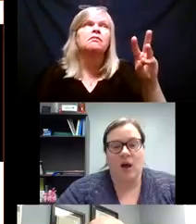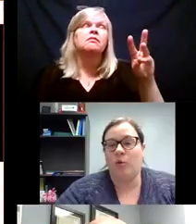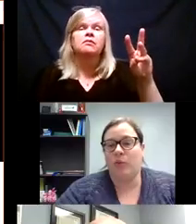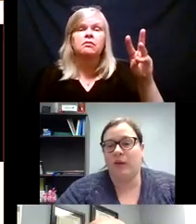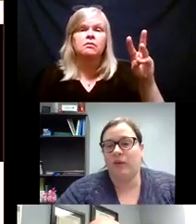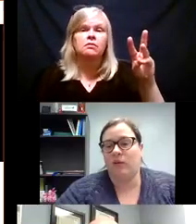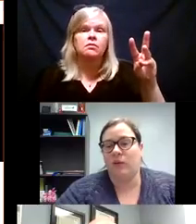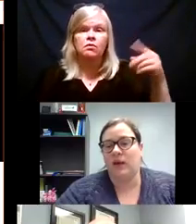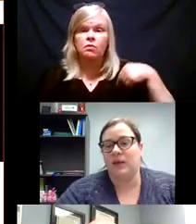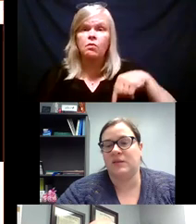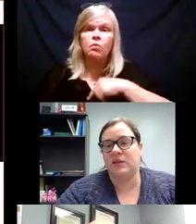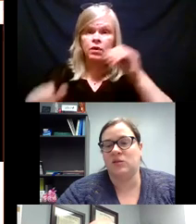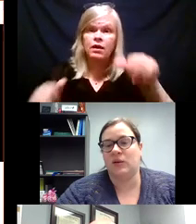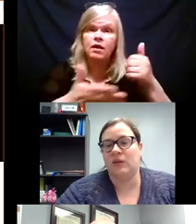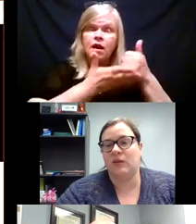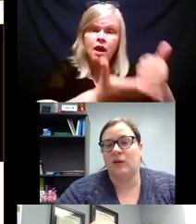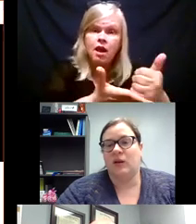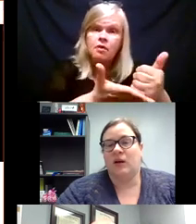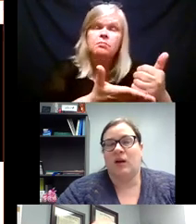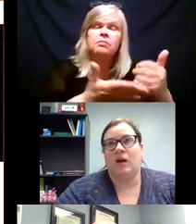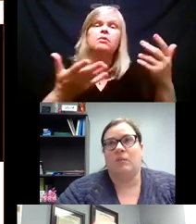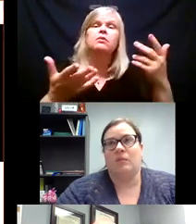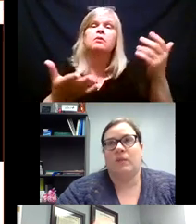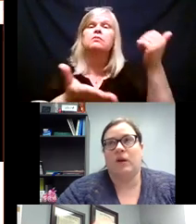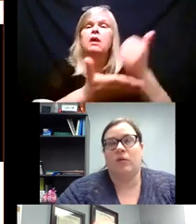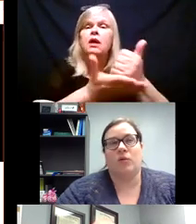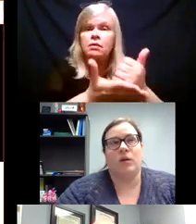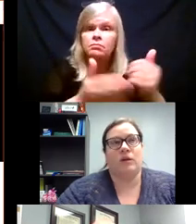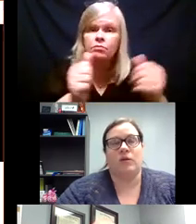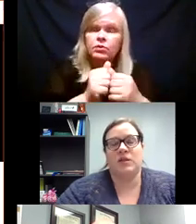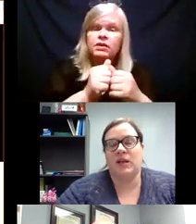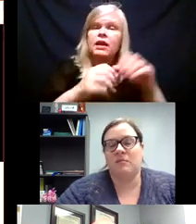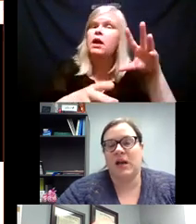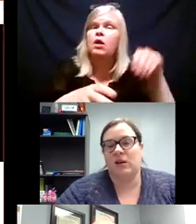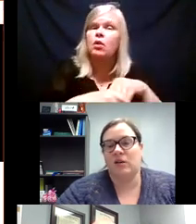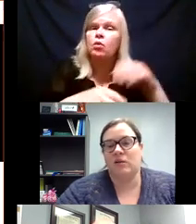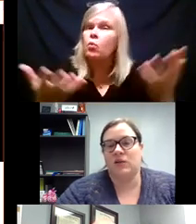HELP WITH, WE CAN ASSIST WITH, INCLUDE LANDLORD-TENANT MATTERS.